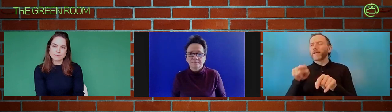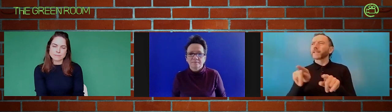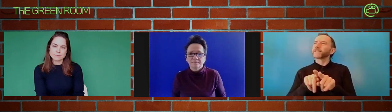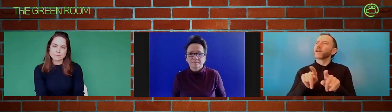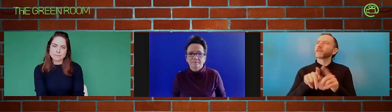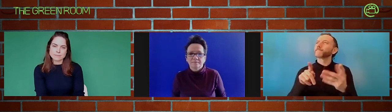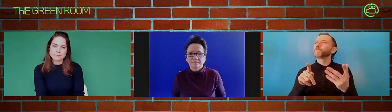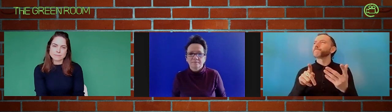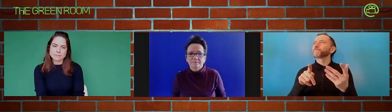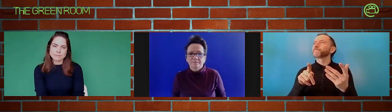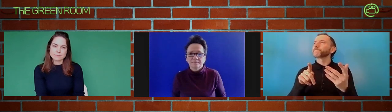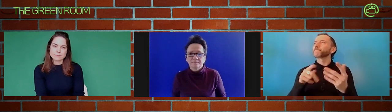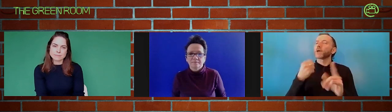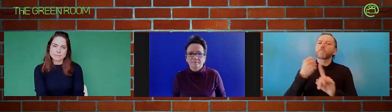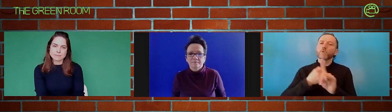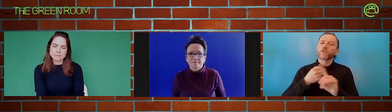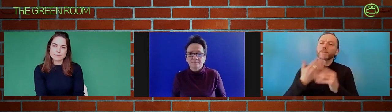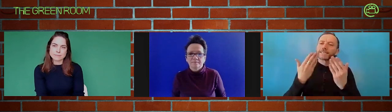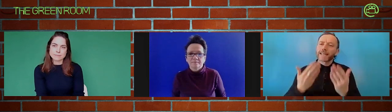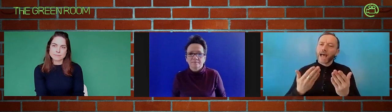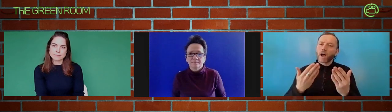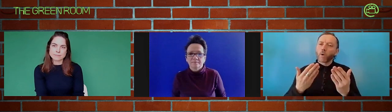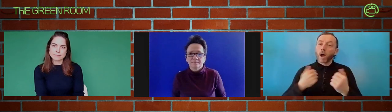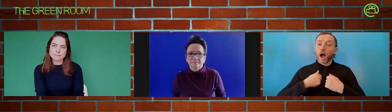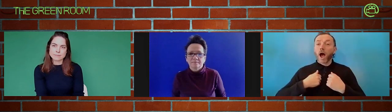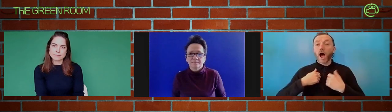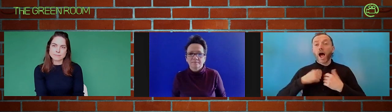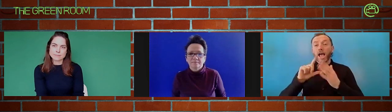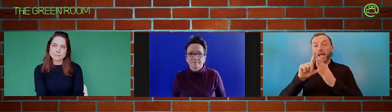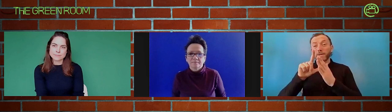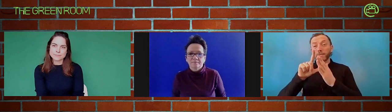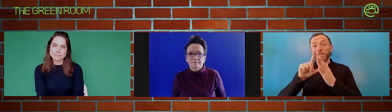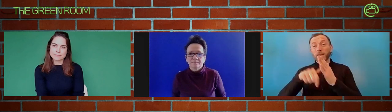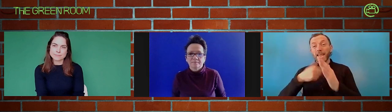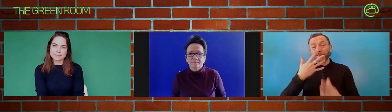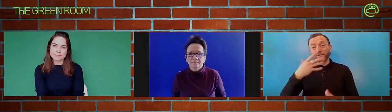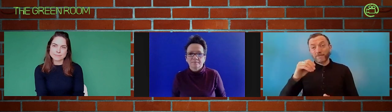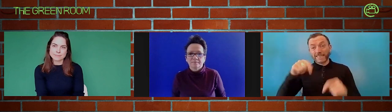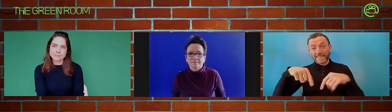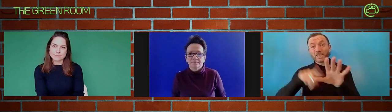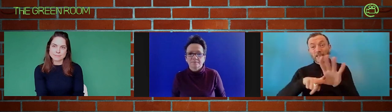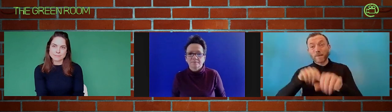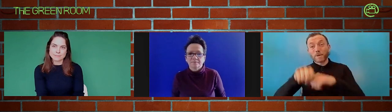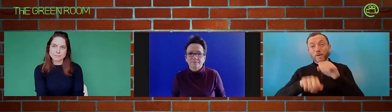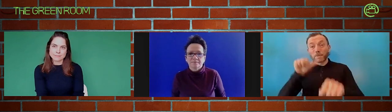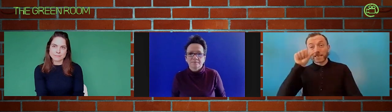as I say I'm in my late 50s. I am going to be 60 this year and so I've seen a lot in terms of